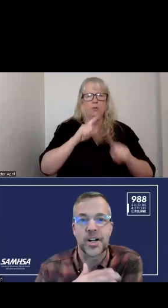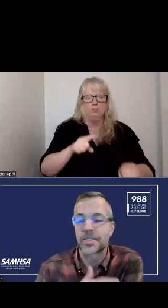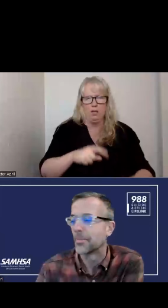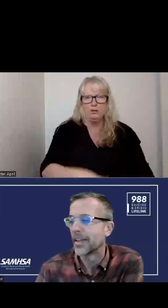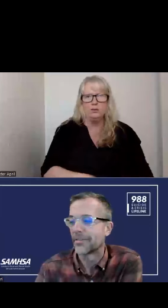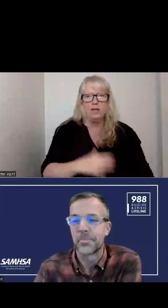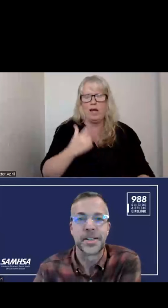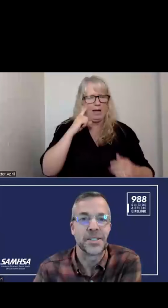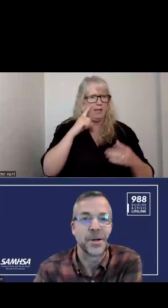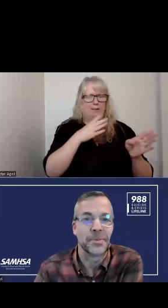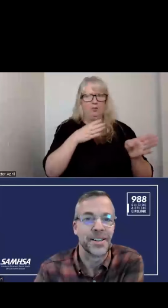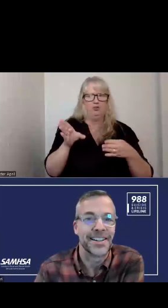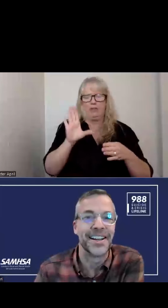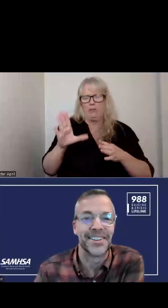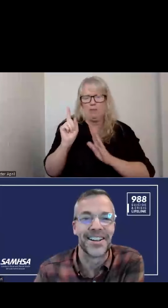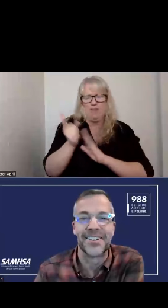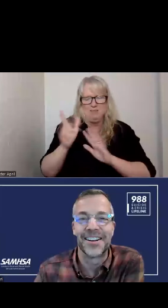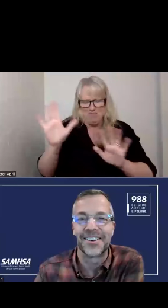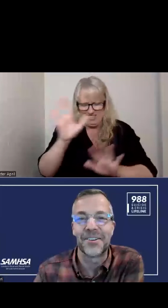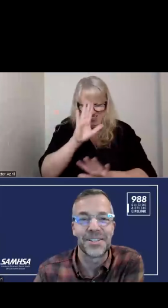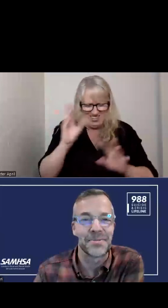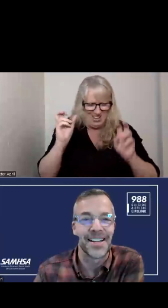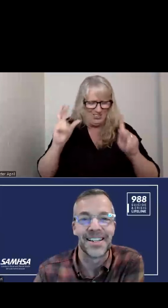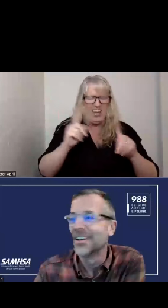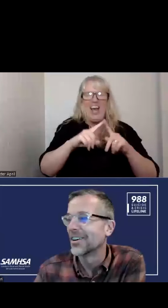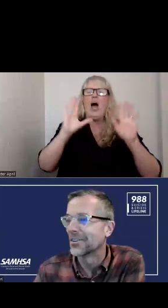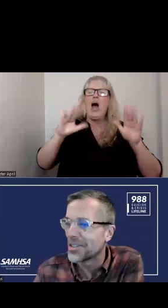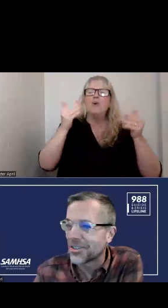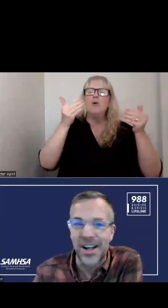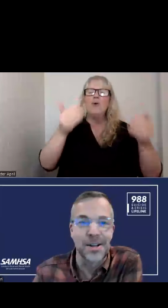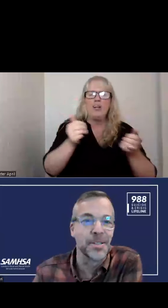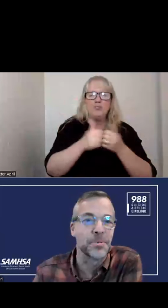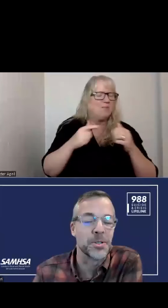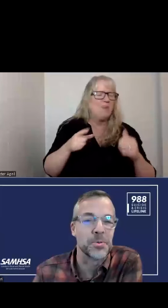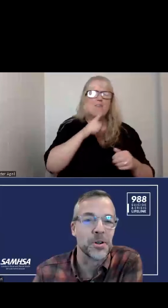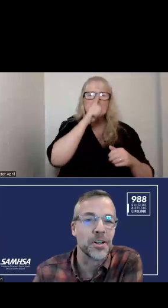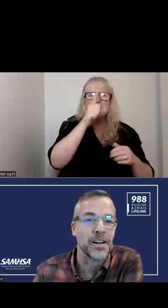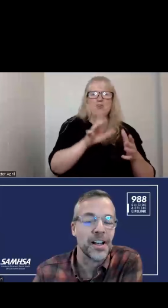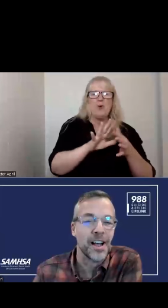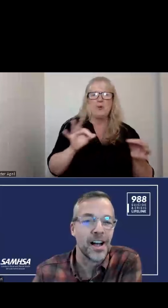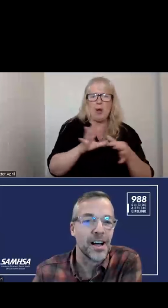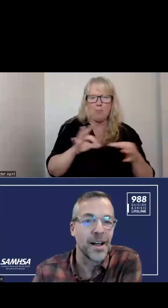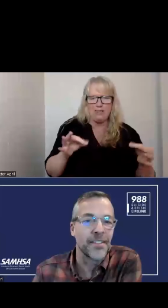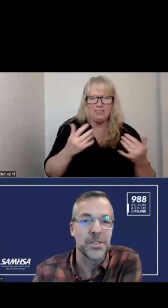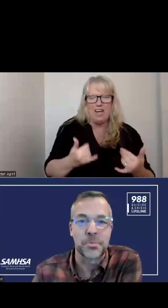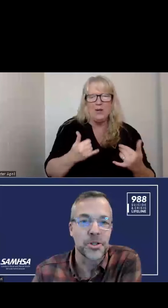DISTRACTED WITH THAT. I WILL GO ON TO MY ORIGINAL COMMENTS TO